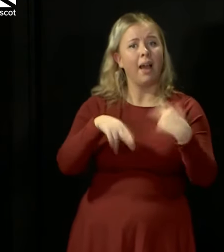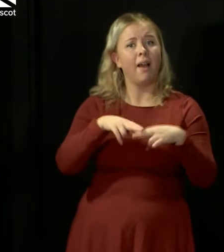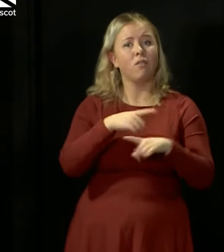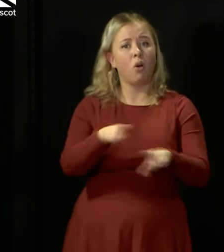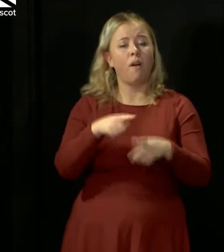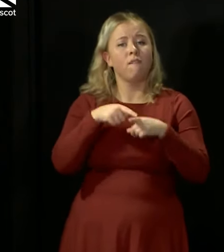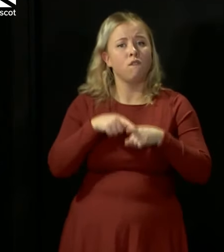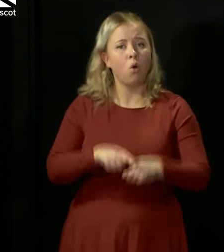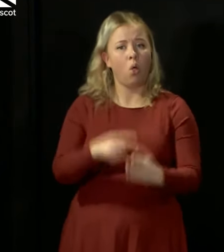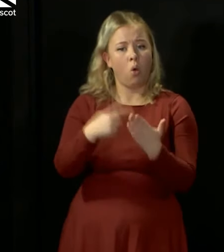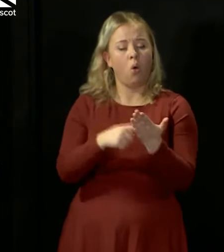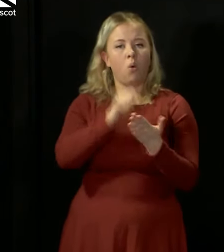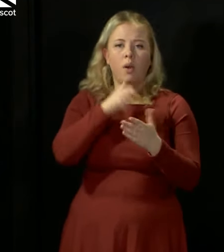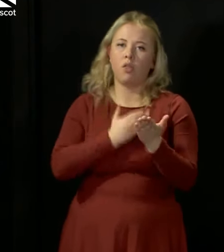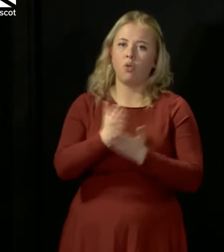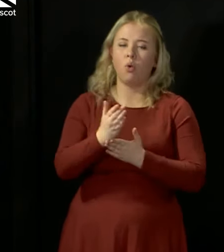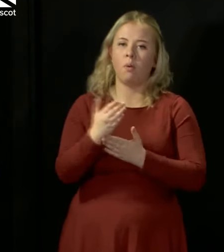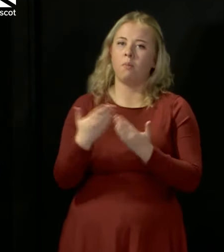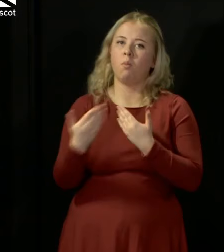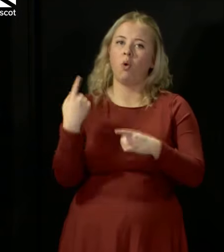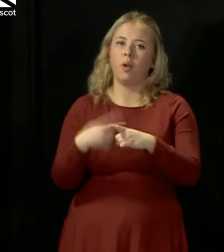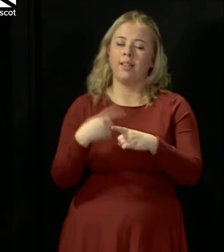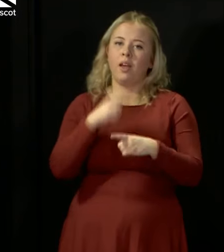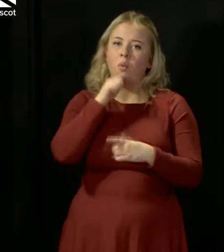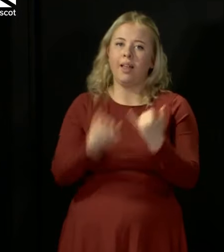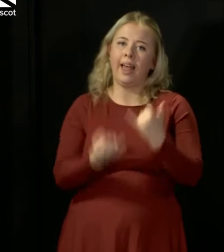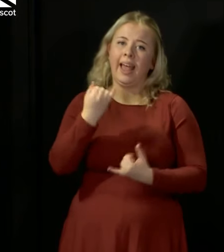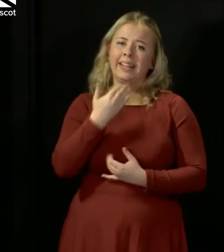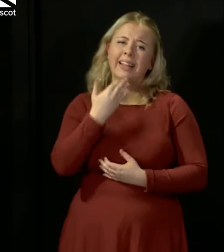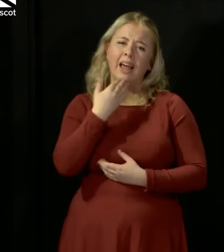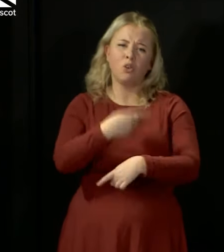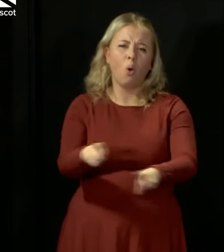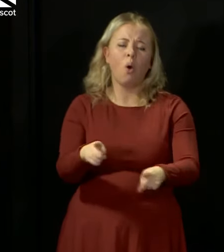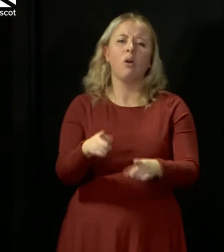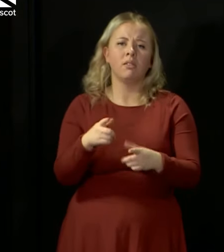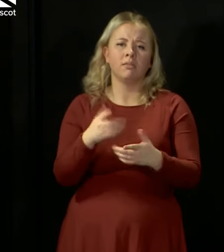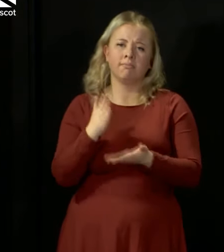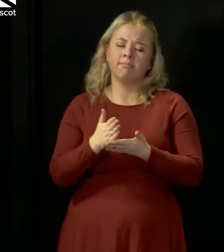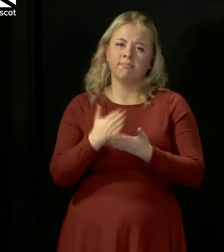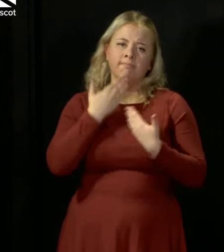through this more quickly. Let me end by thanking you all again for doing all of this really